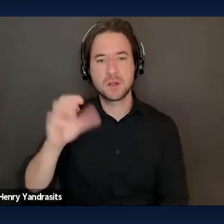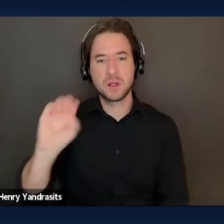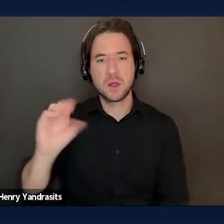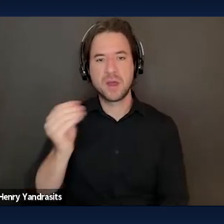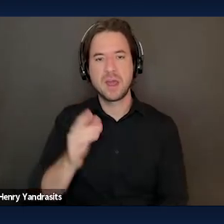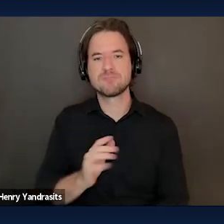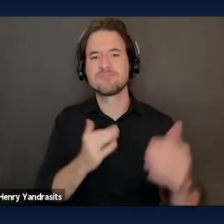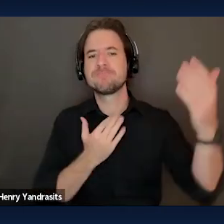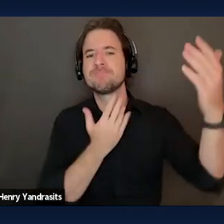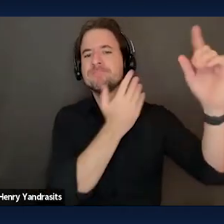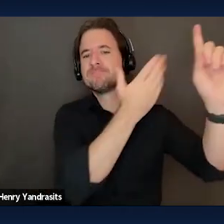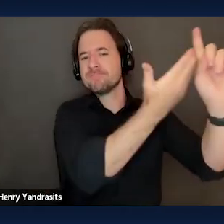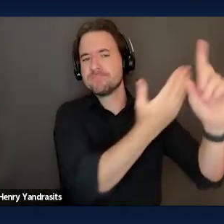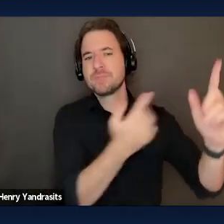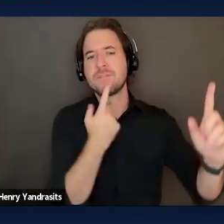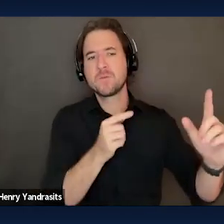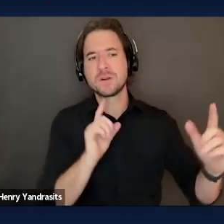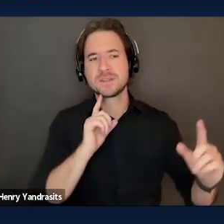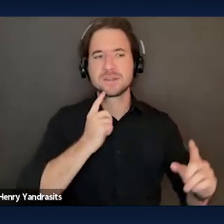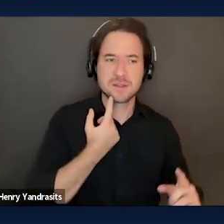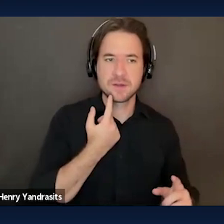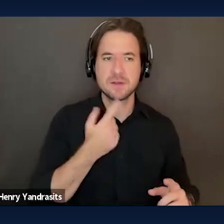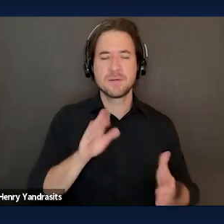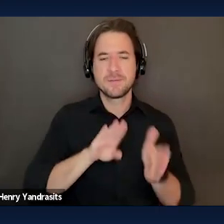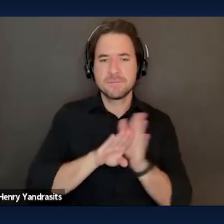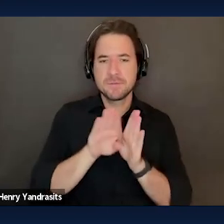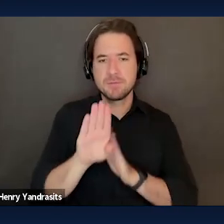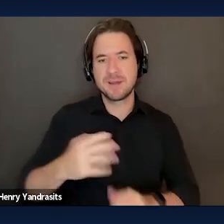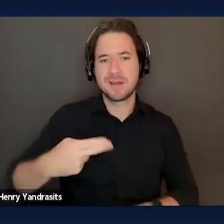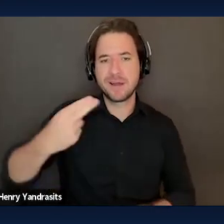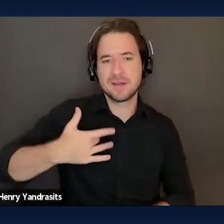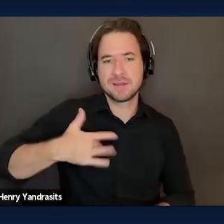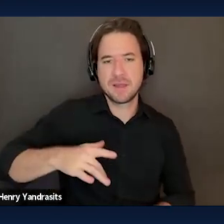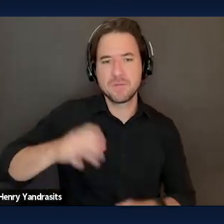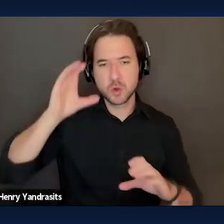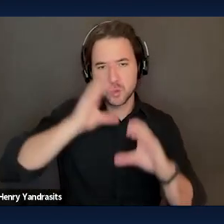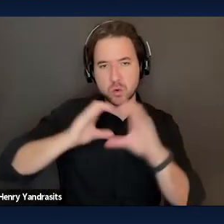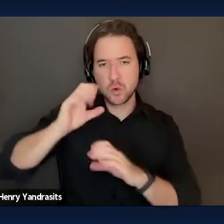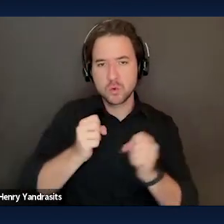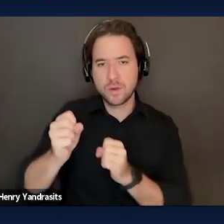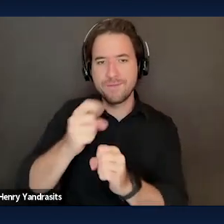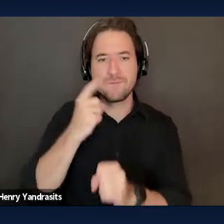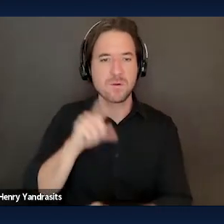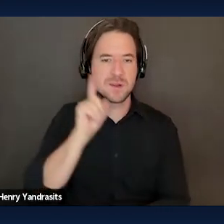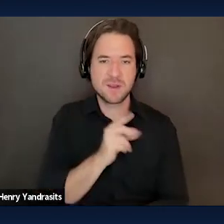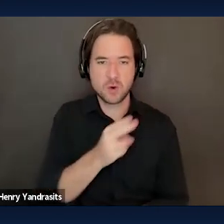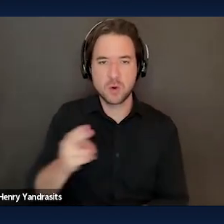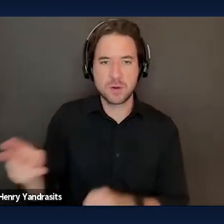Developing a highly sensitive search strategy for deaf and hard of hearing topics.